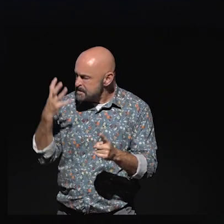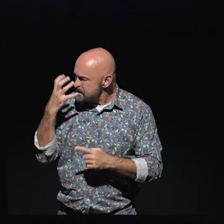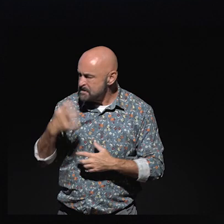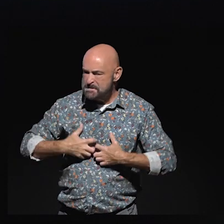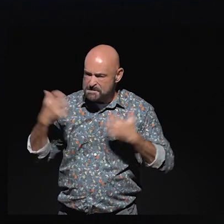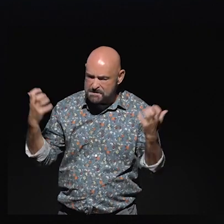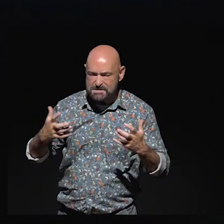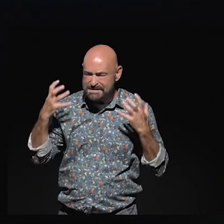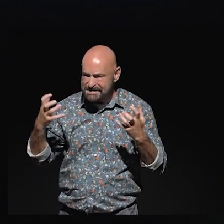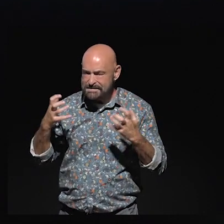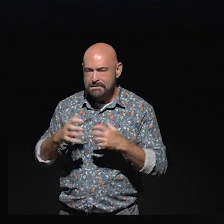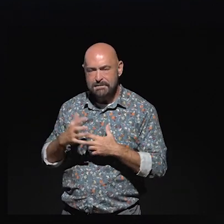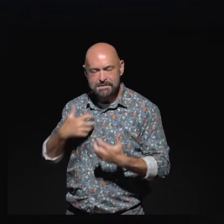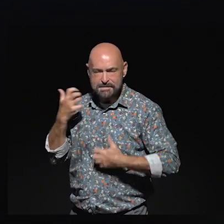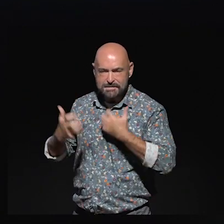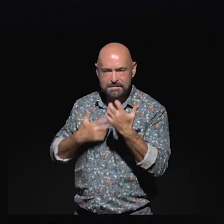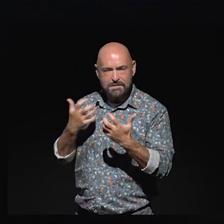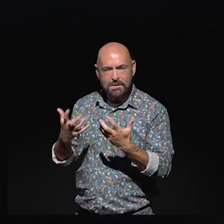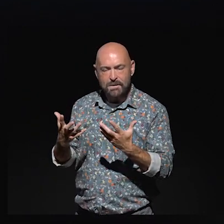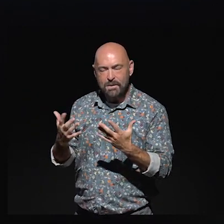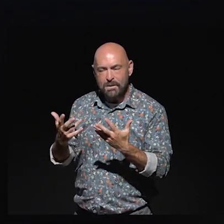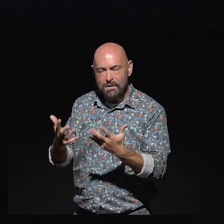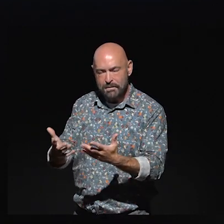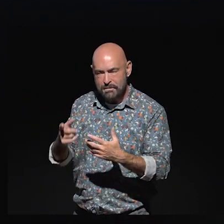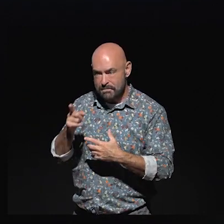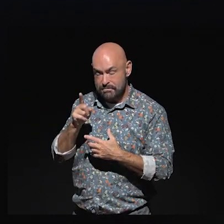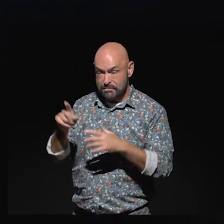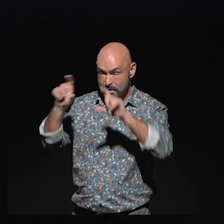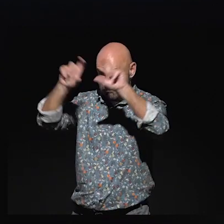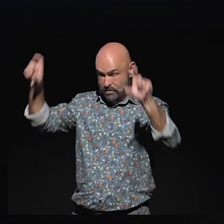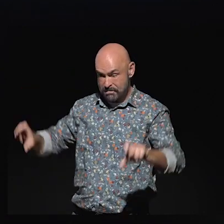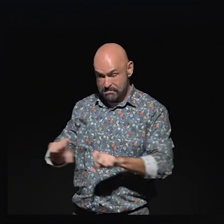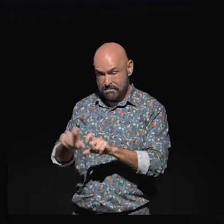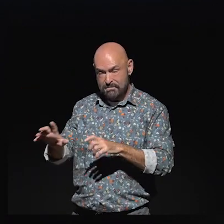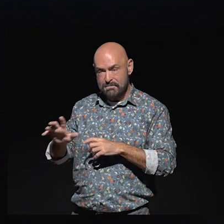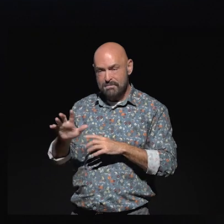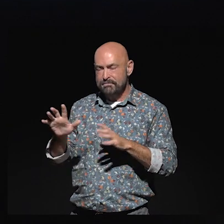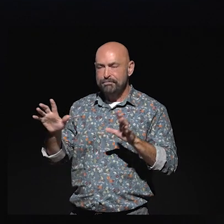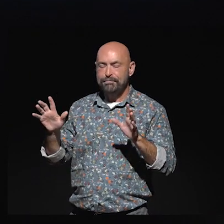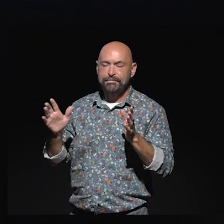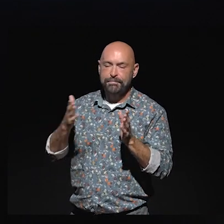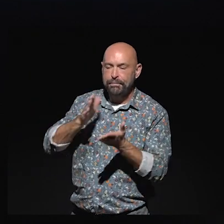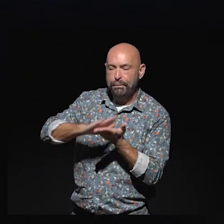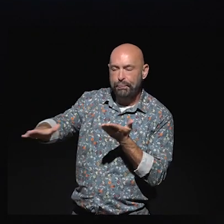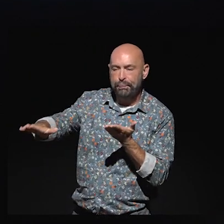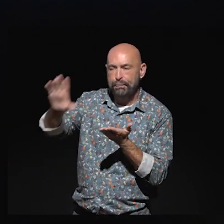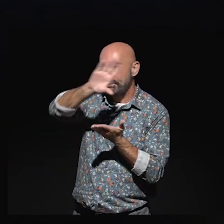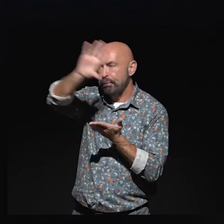He's still angry that a much more chaste frame was put on the picture.